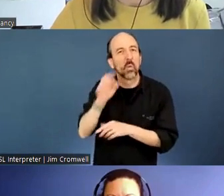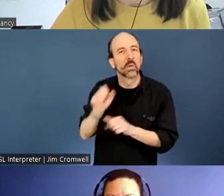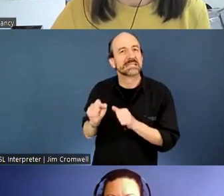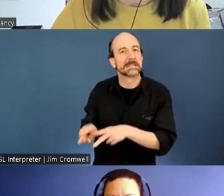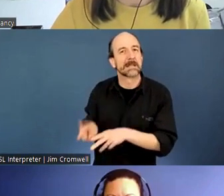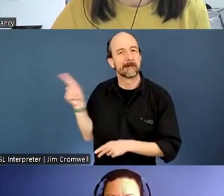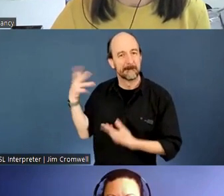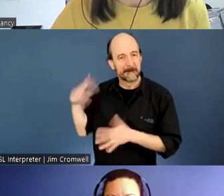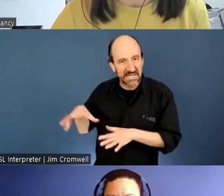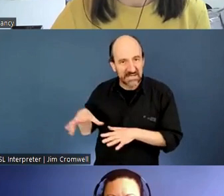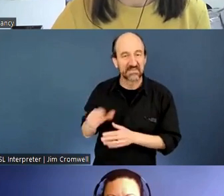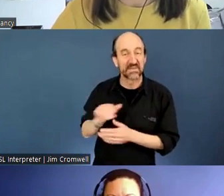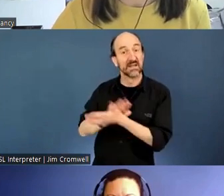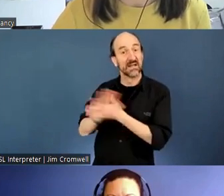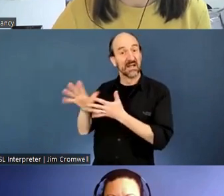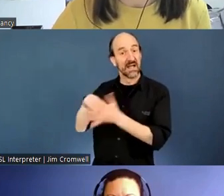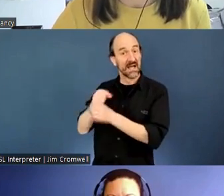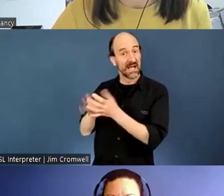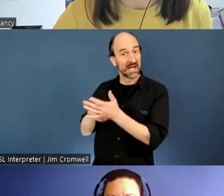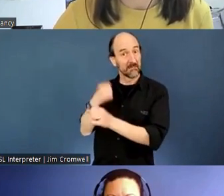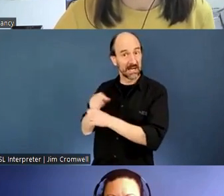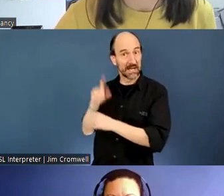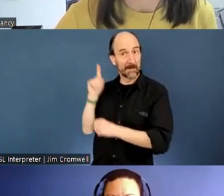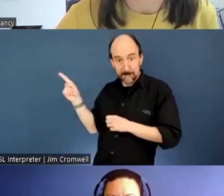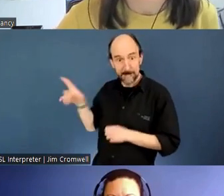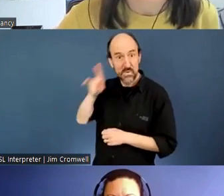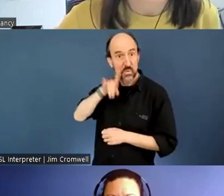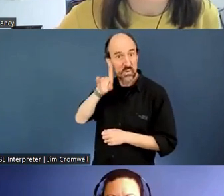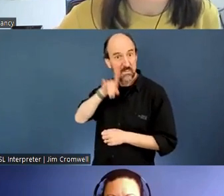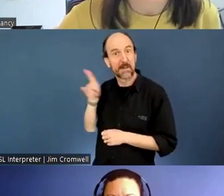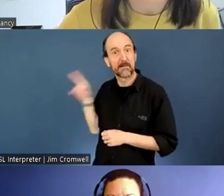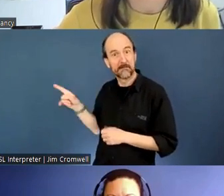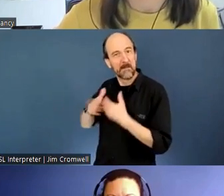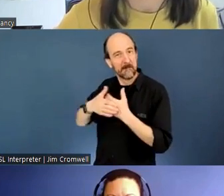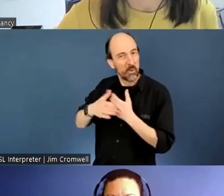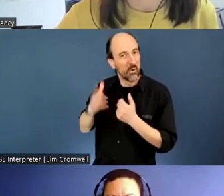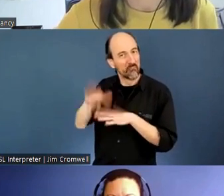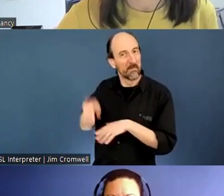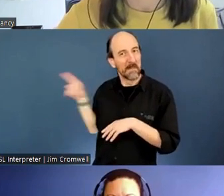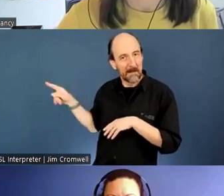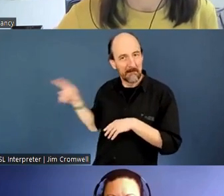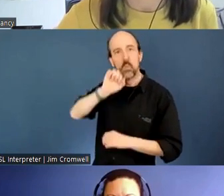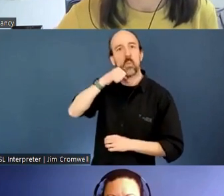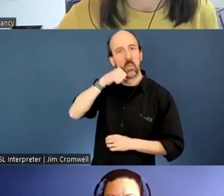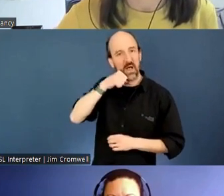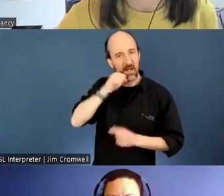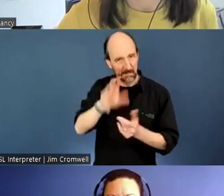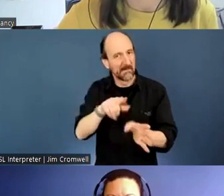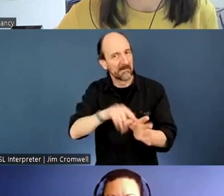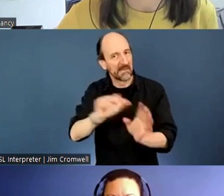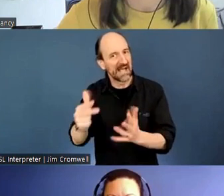introduce you to the women and their issues around food insecurity and